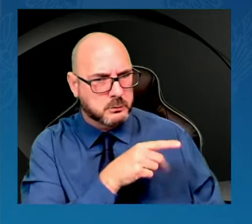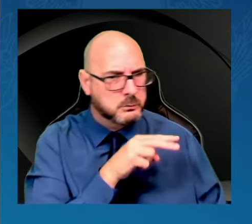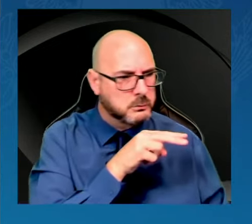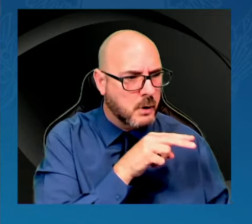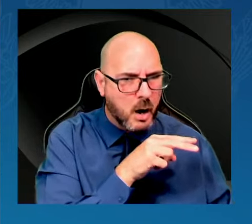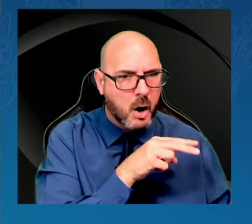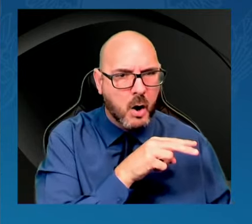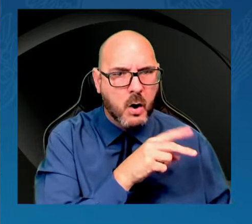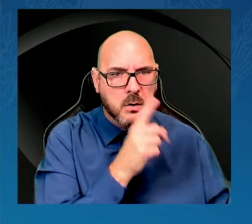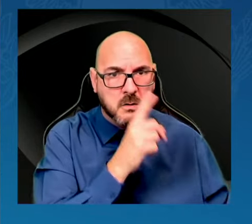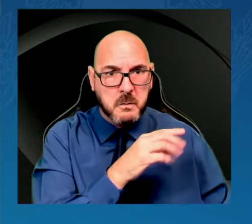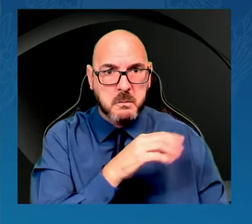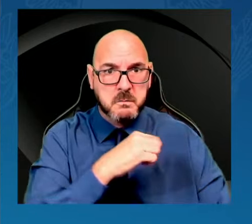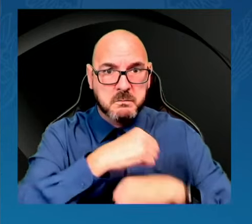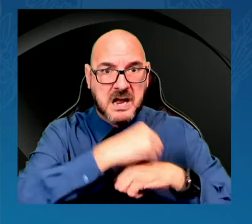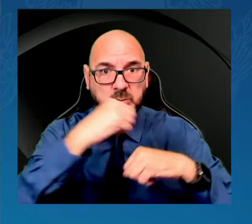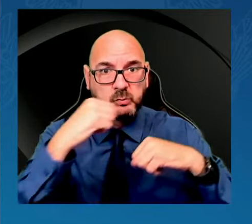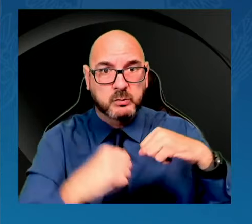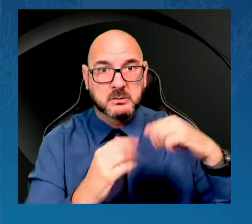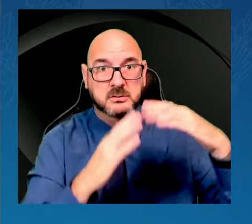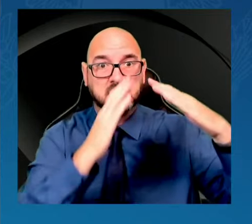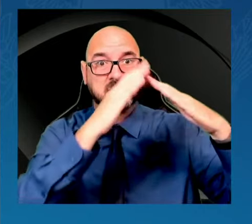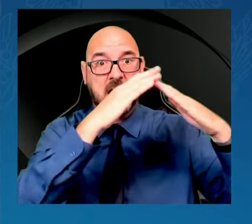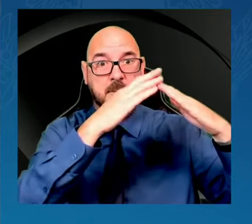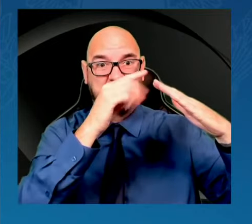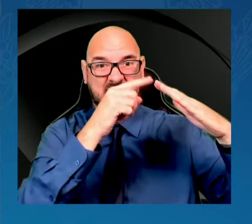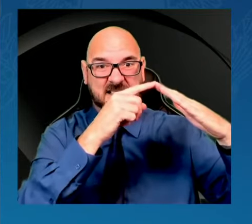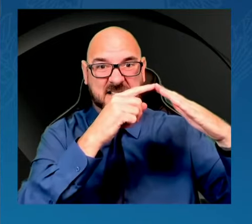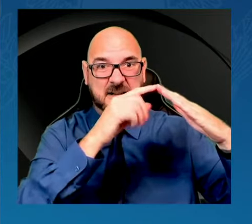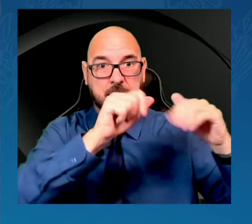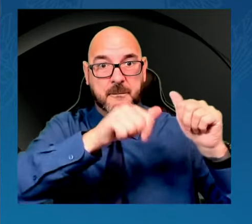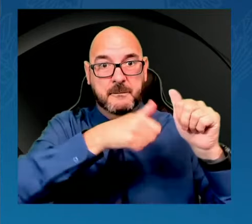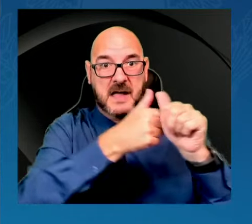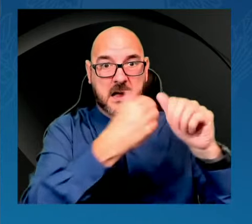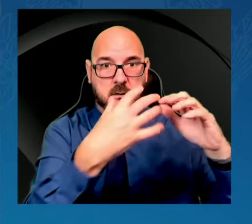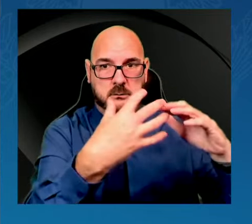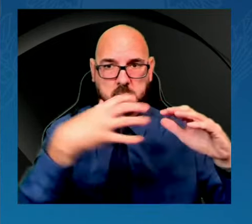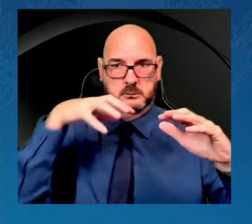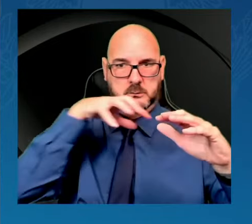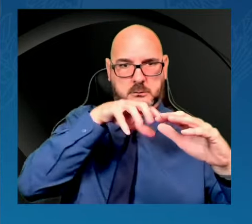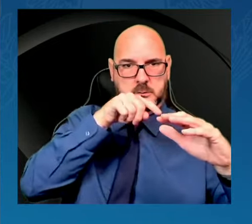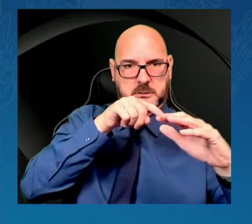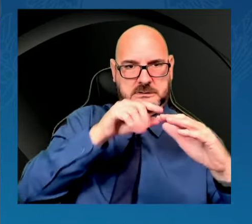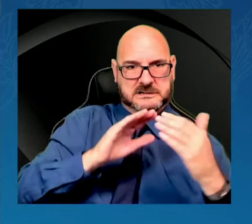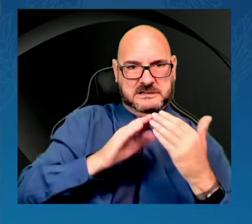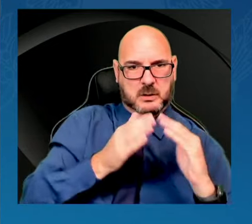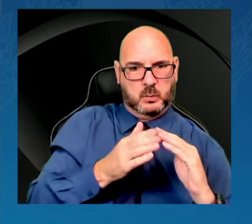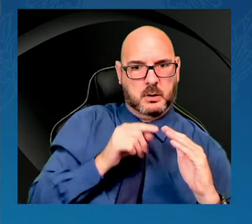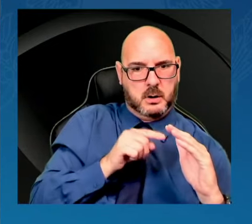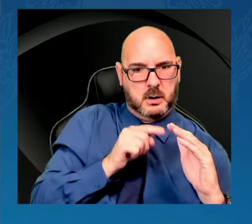that are behind downtown Los Angeles, feet and feet and feet of snow.